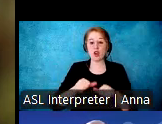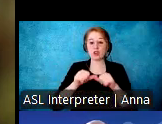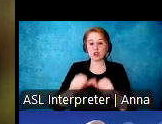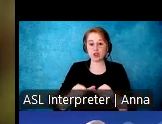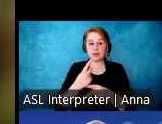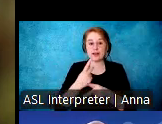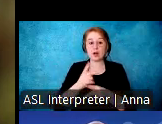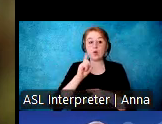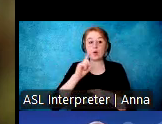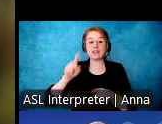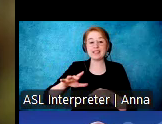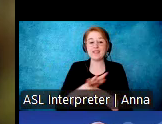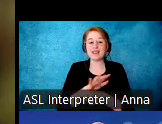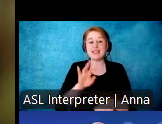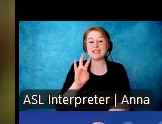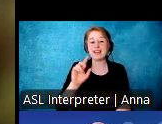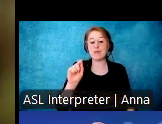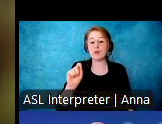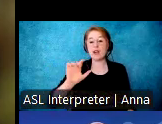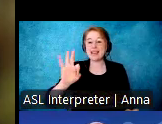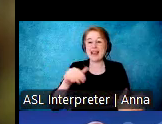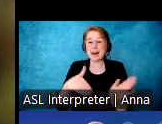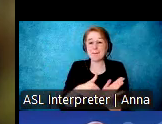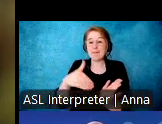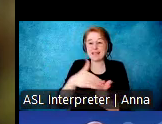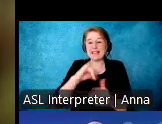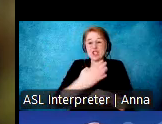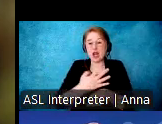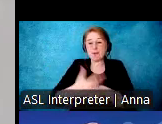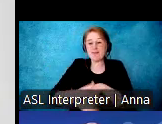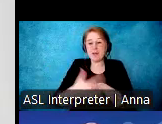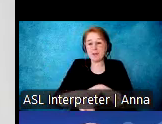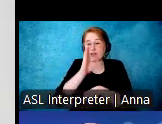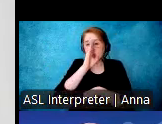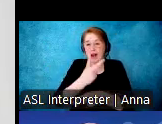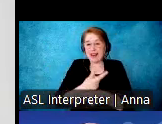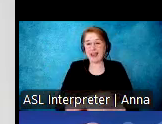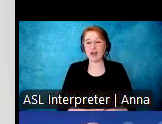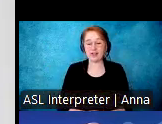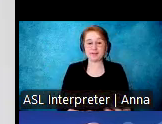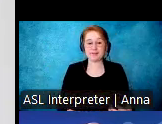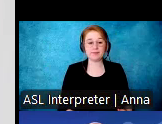to fill about 7.9 million job openings in direct care. [Health Professional] WisCaregiver Careers